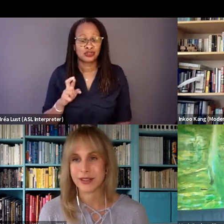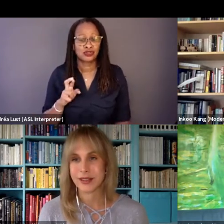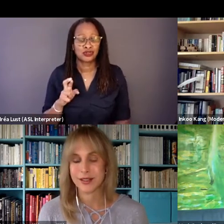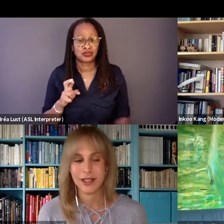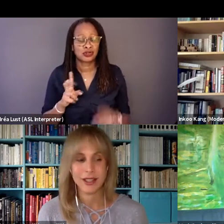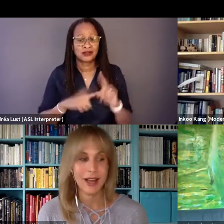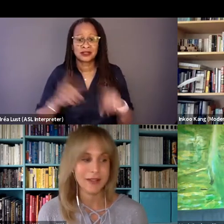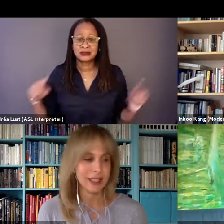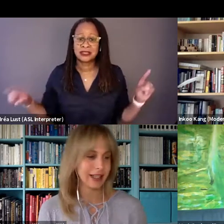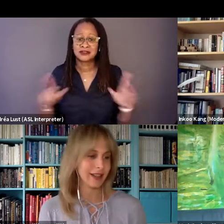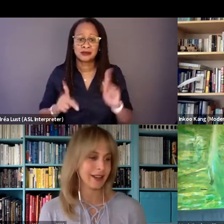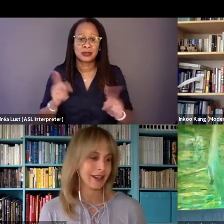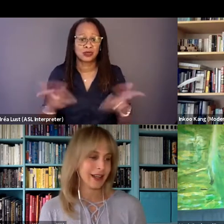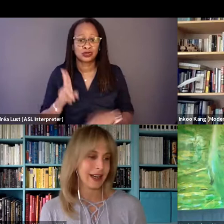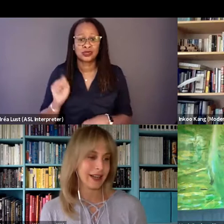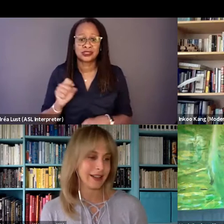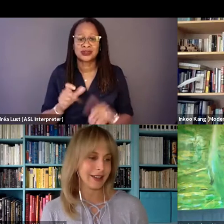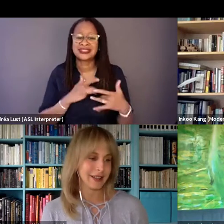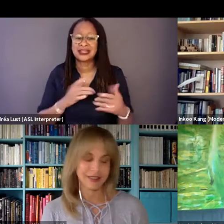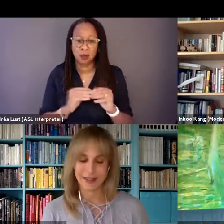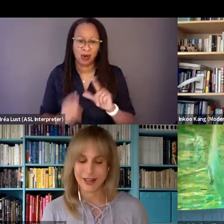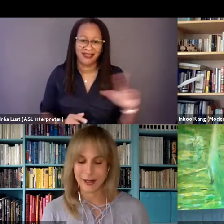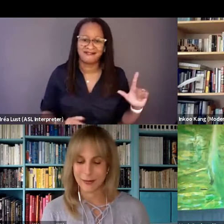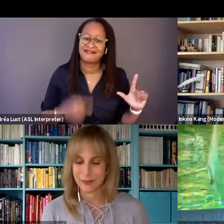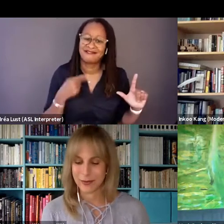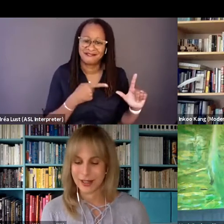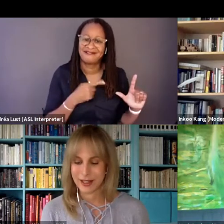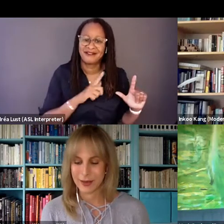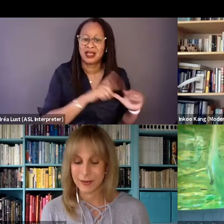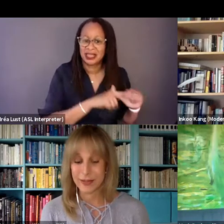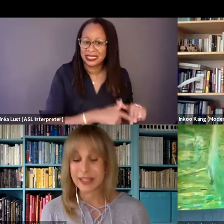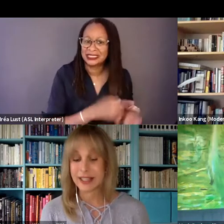are left leaning and their feelings